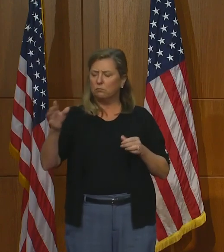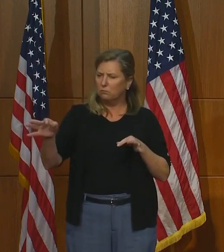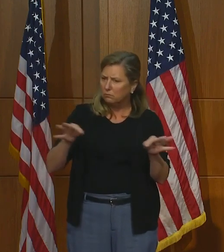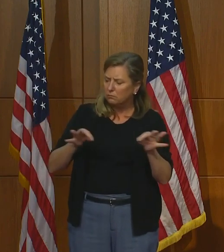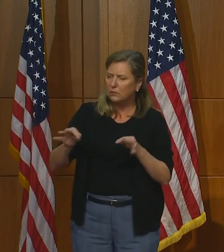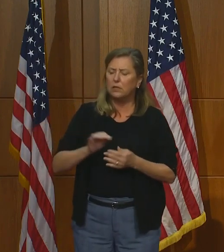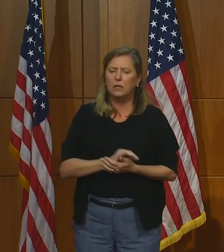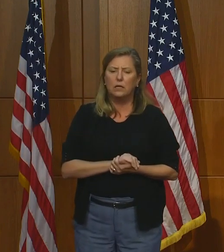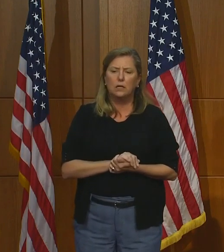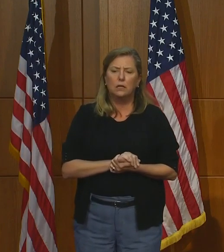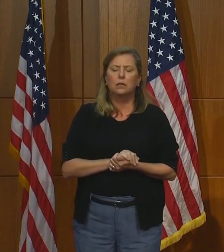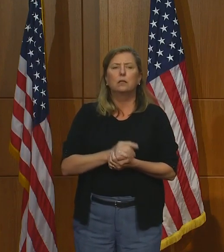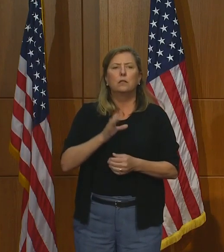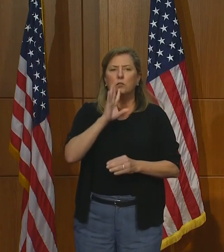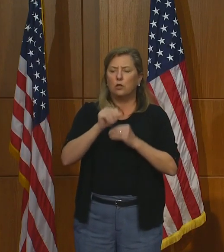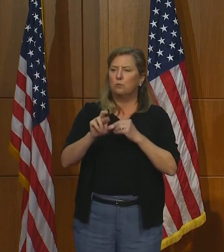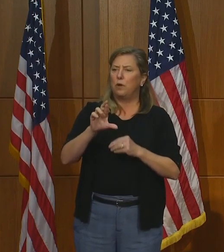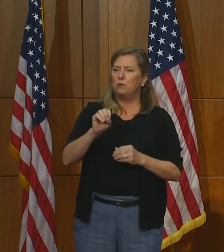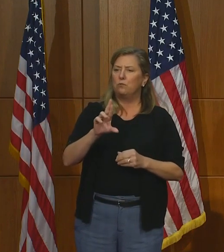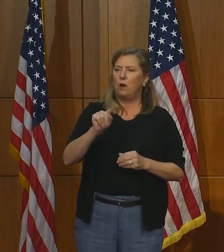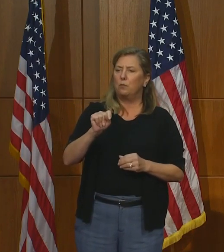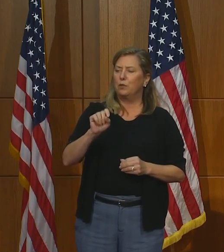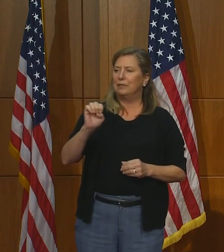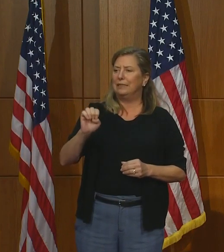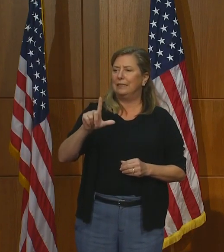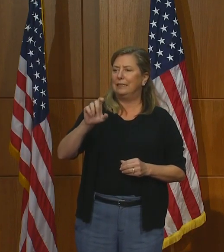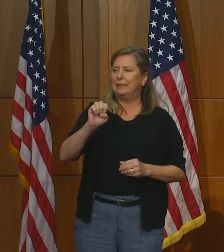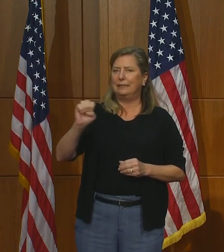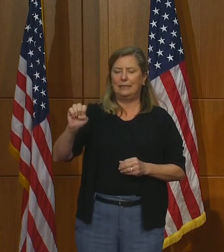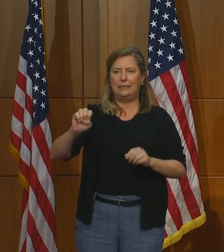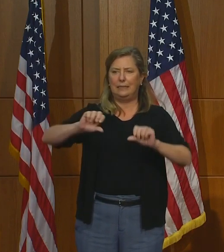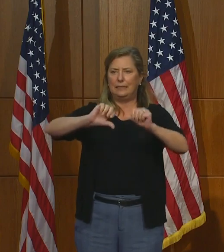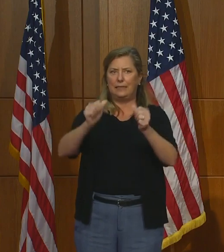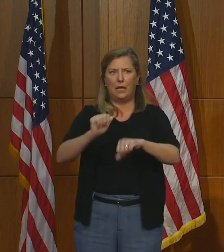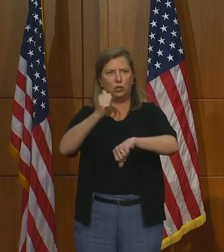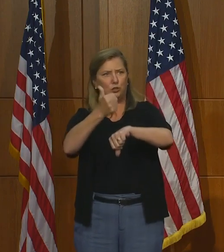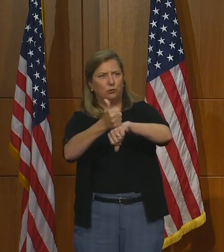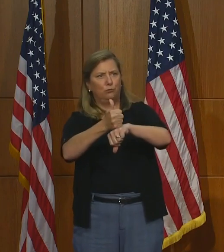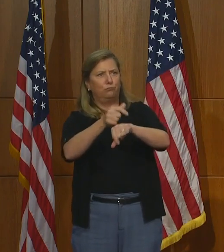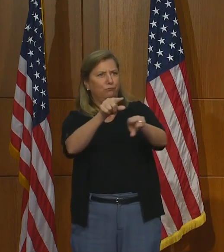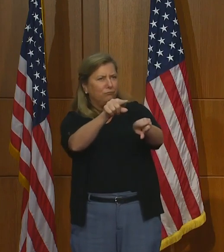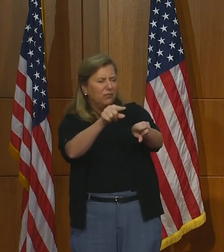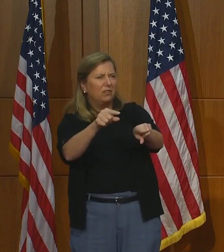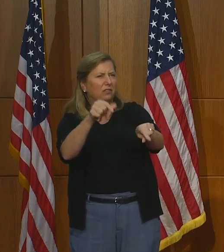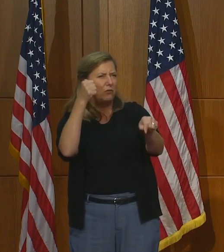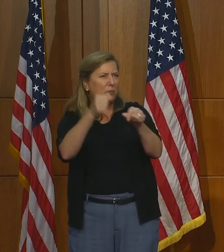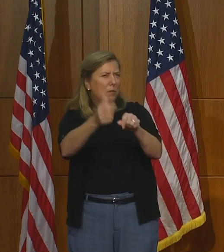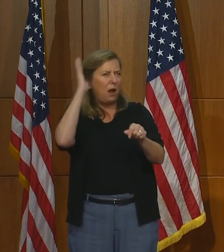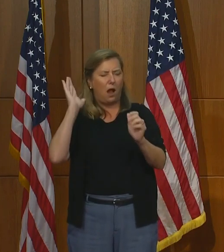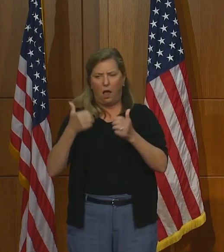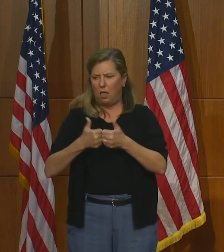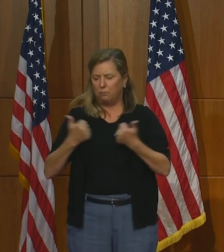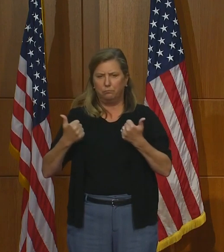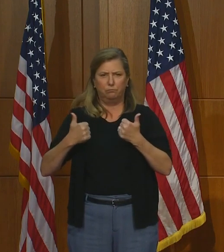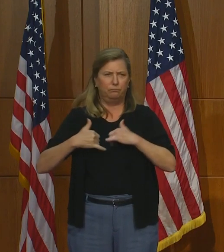LANG CAUGHT UP AND YOU KNOW WE'VE TALKED ABOUT. THE ROCK E.